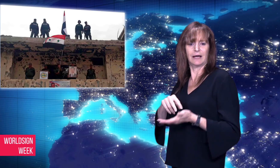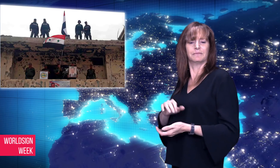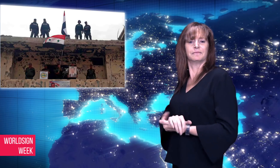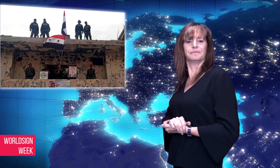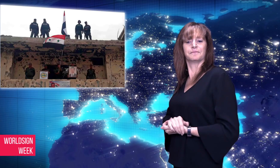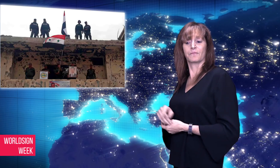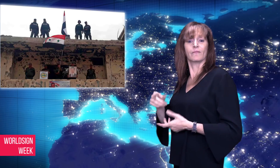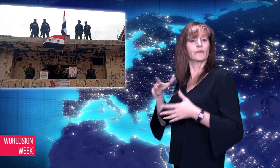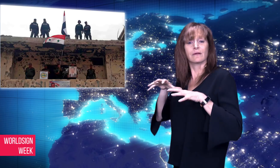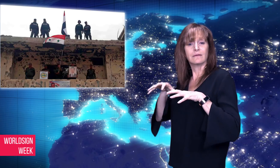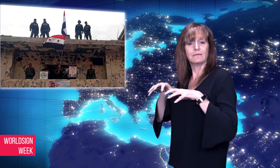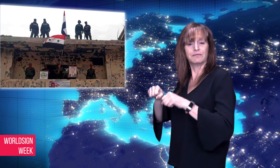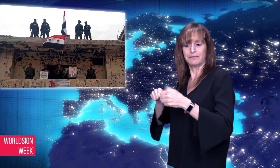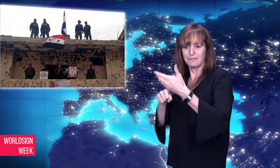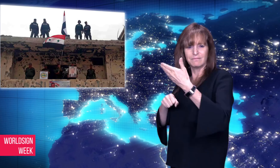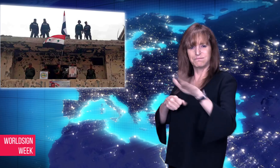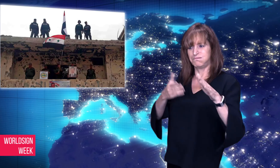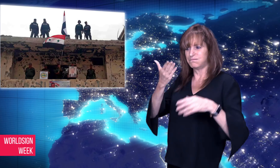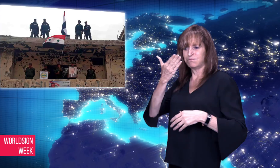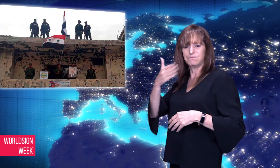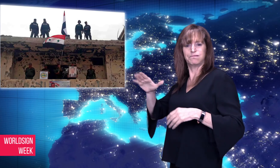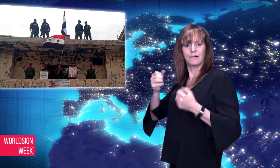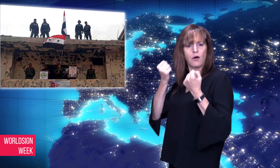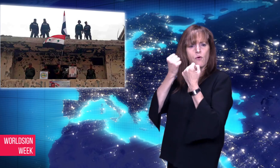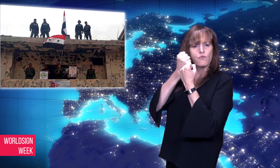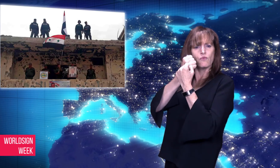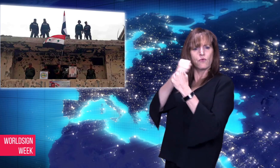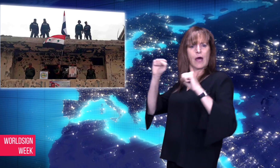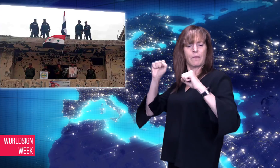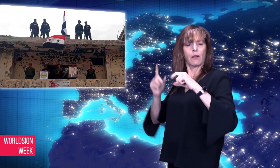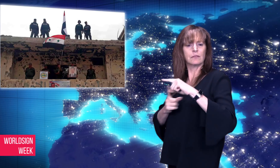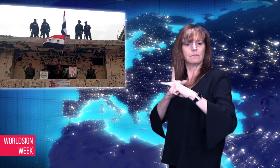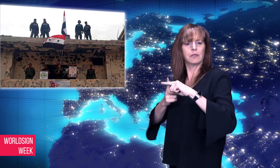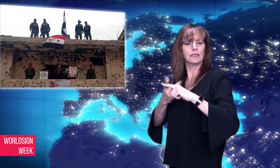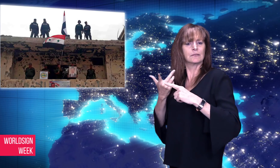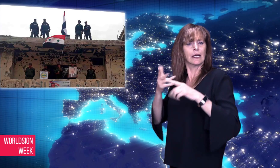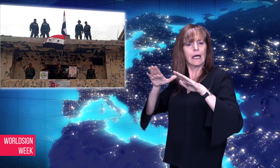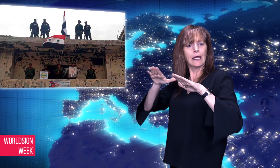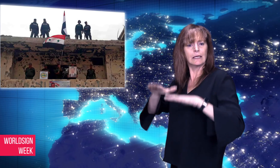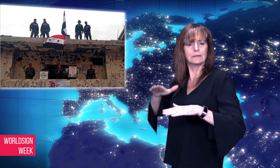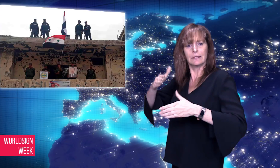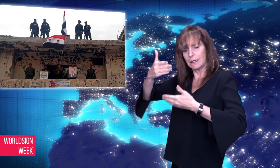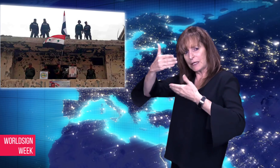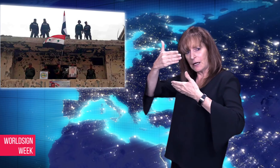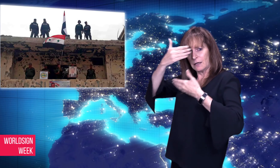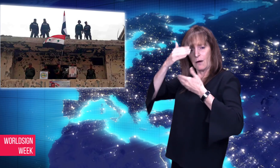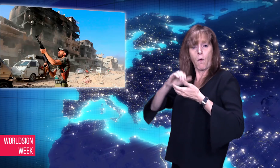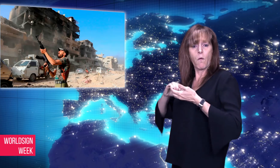organization ISIS. It is the first